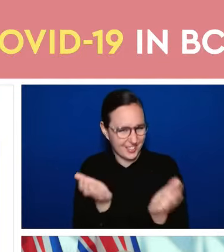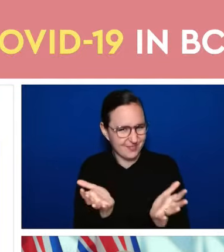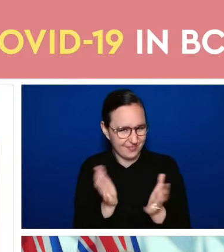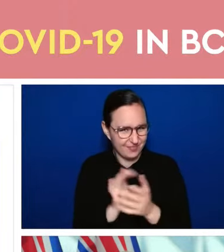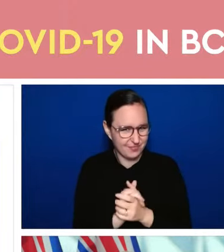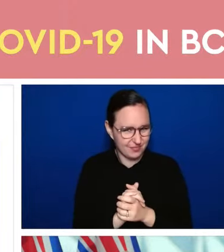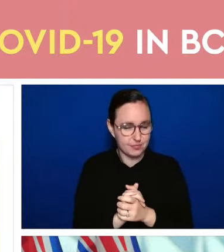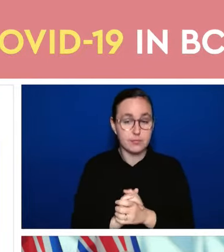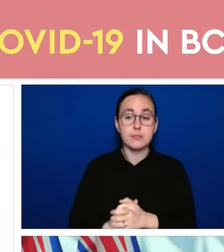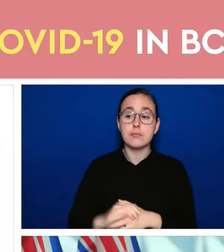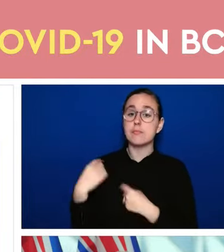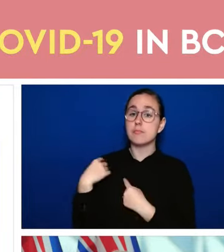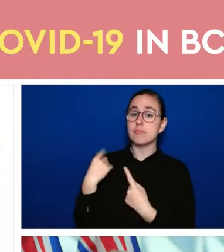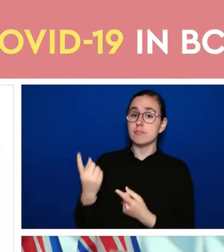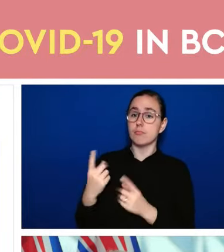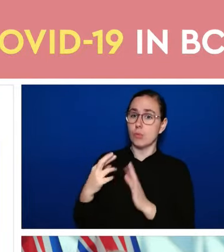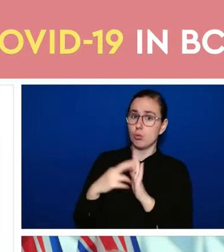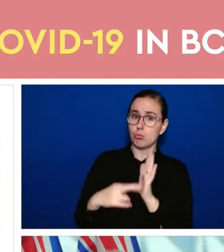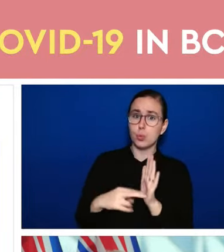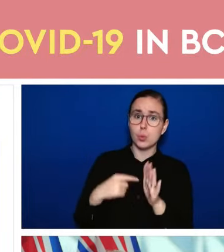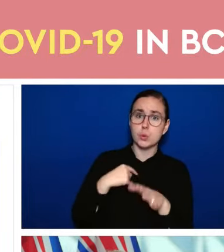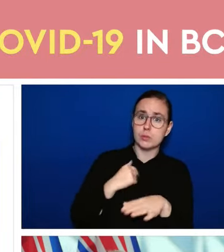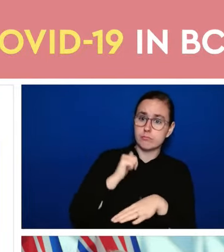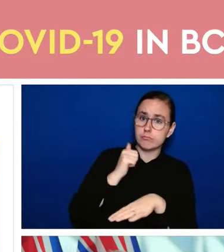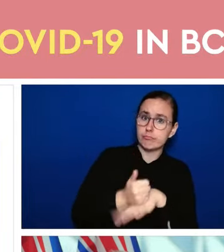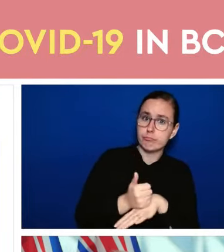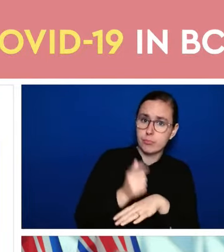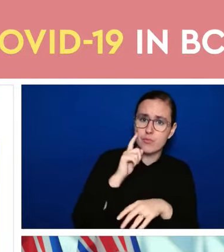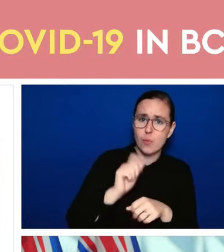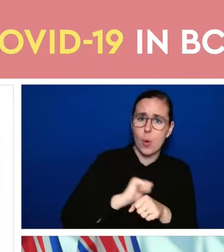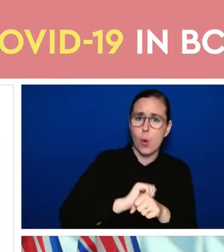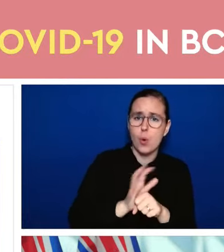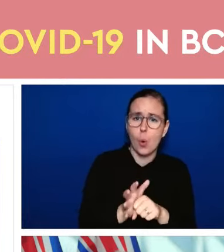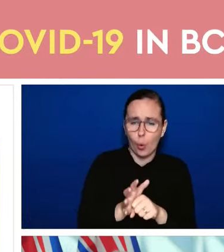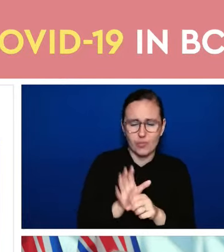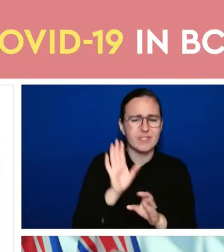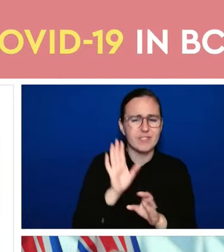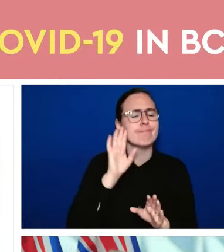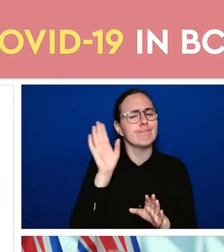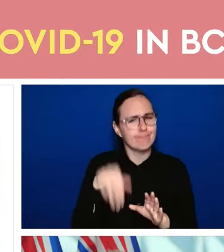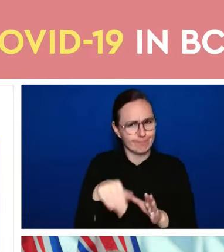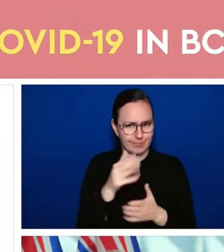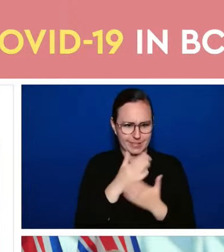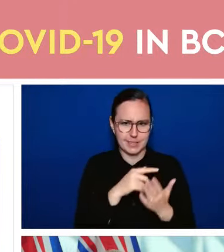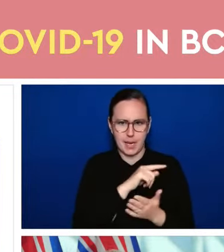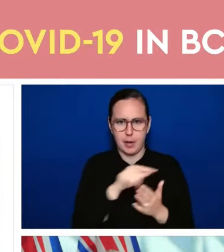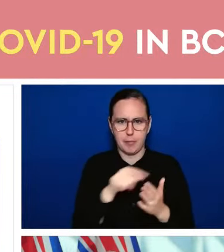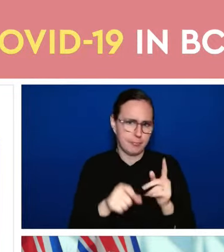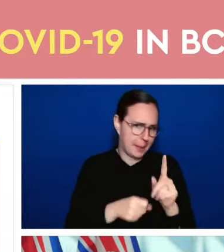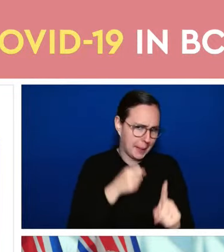people more than others. We know that it's impacted- racialized